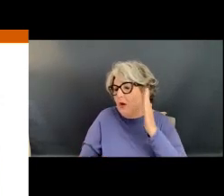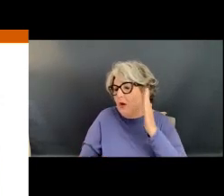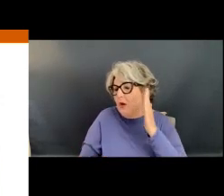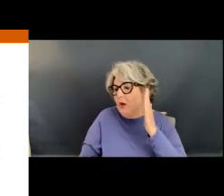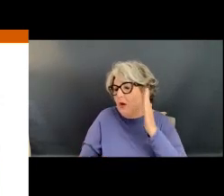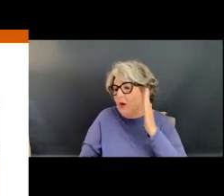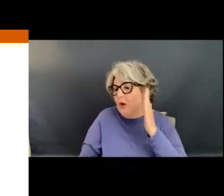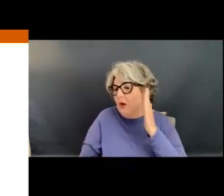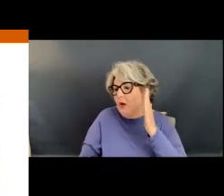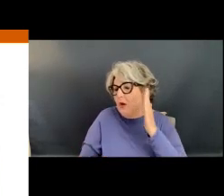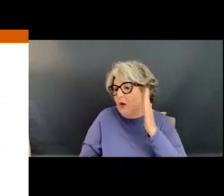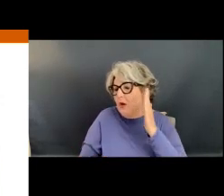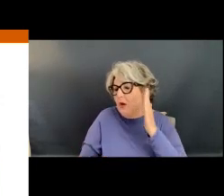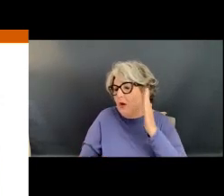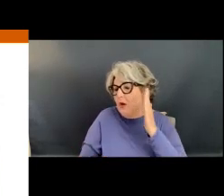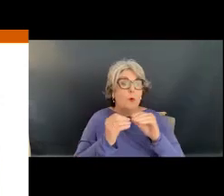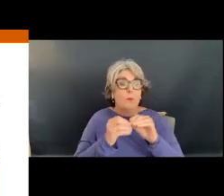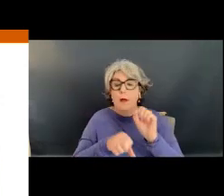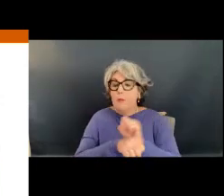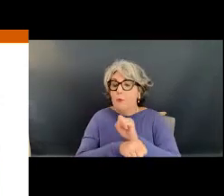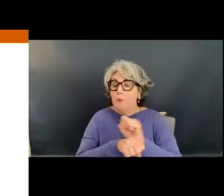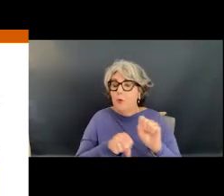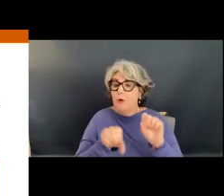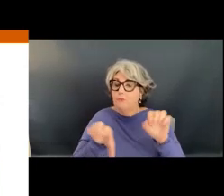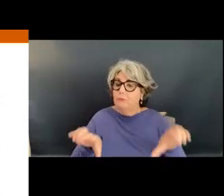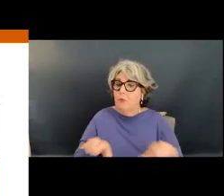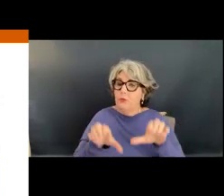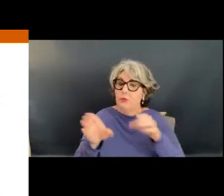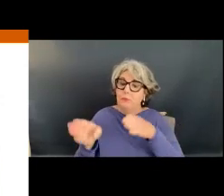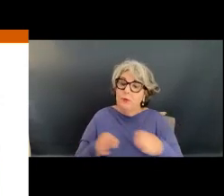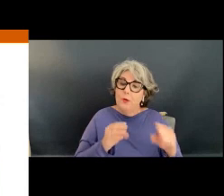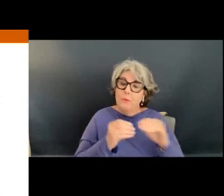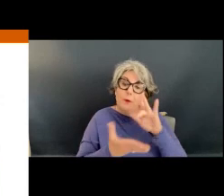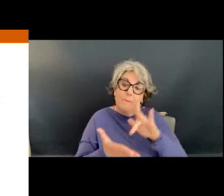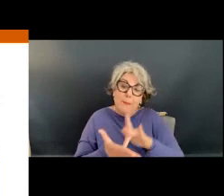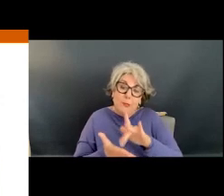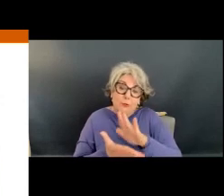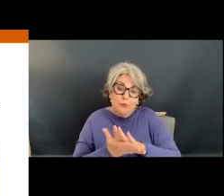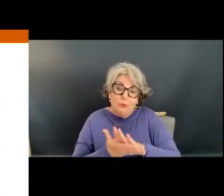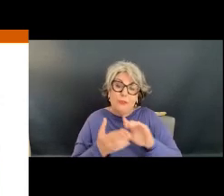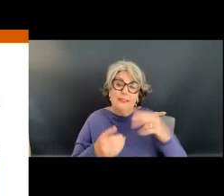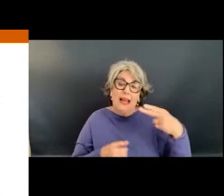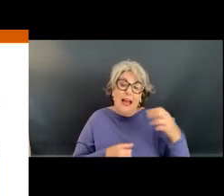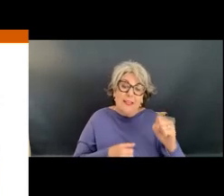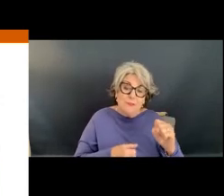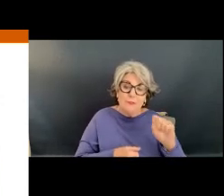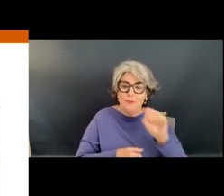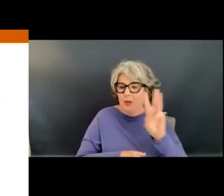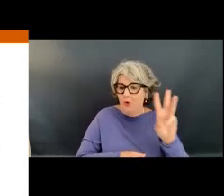You can learn more about the work that we do to prepare more middle and high school STEM teachers at our websites or reach out.